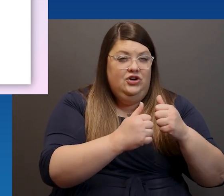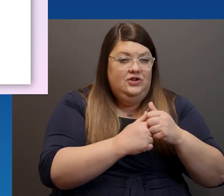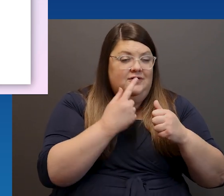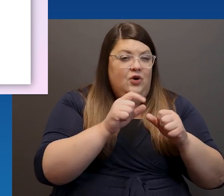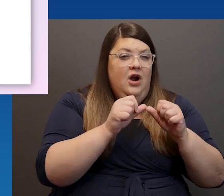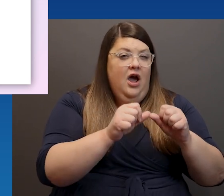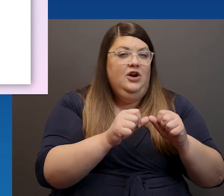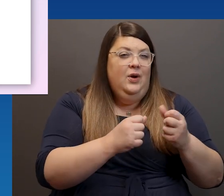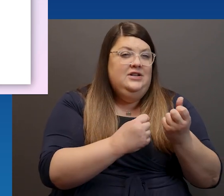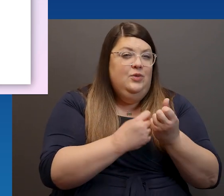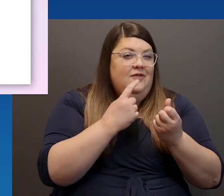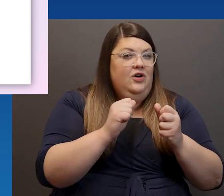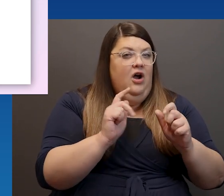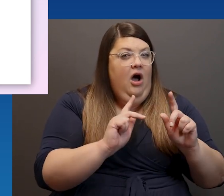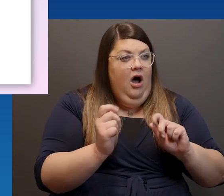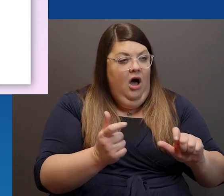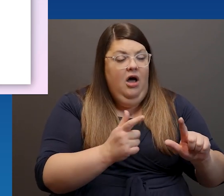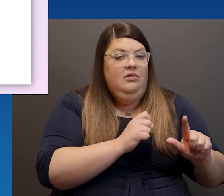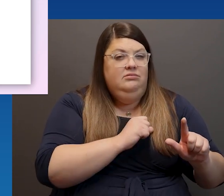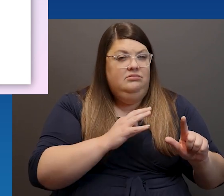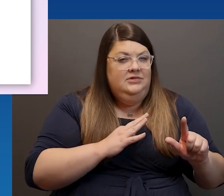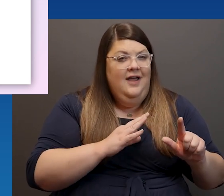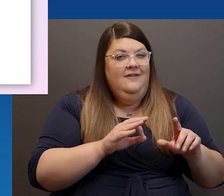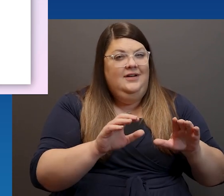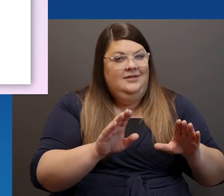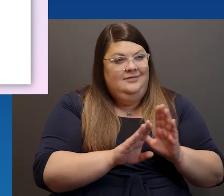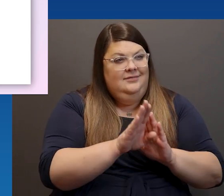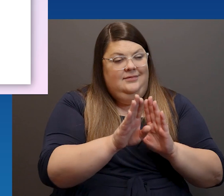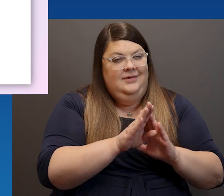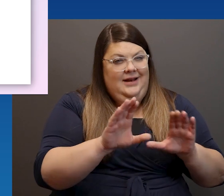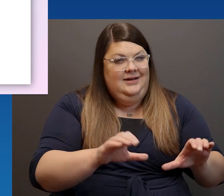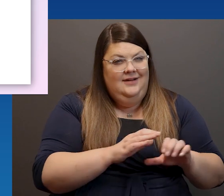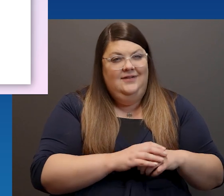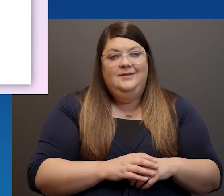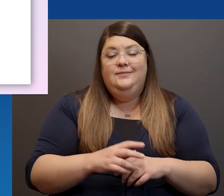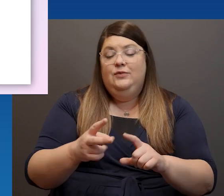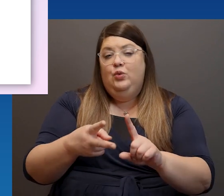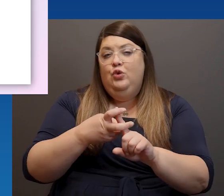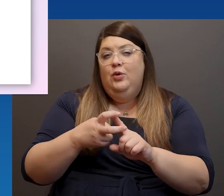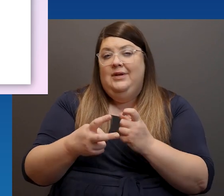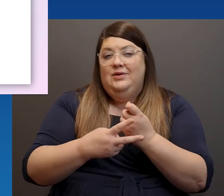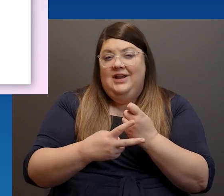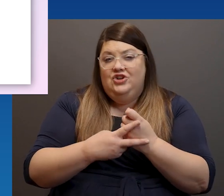for all personnel development activities. Recruitment and retention focuses on strategies